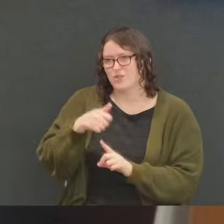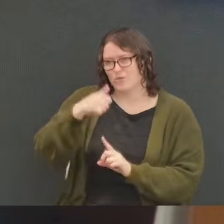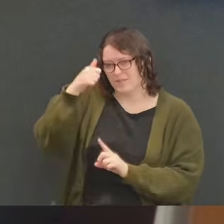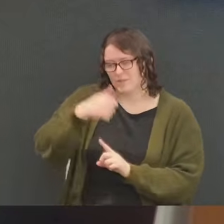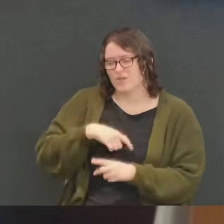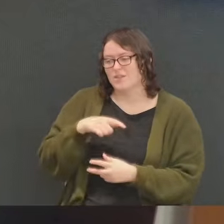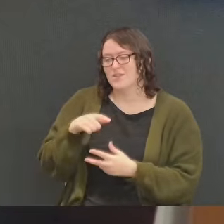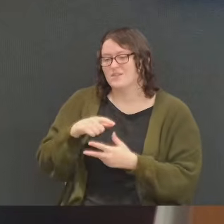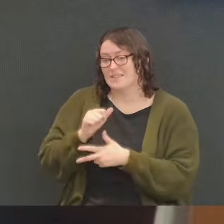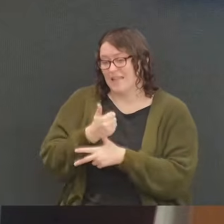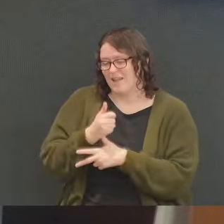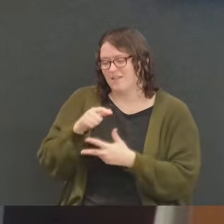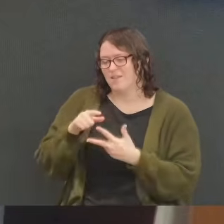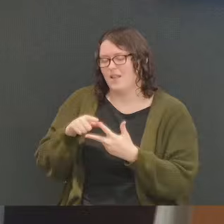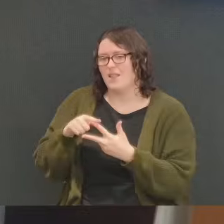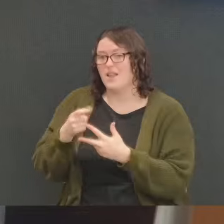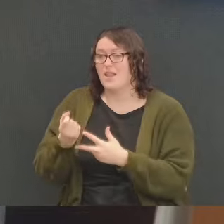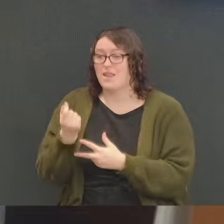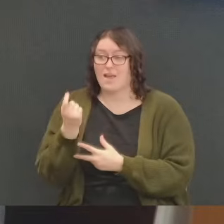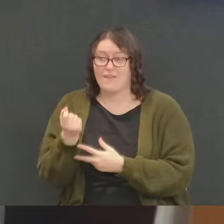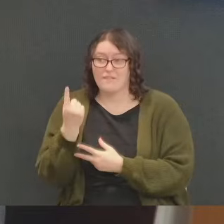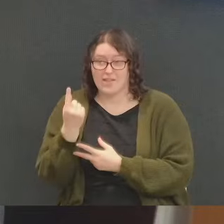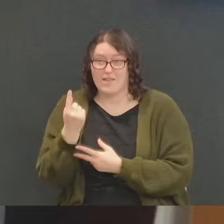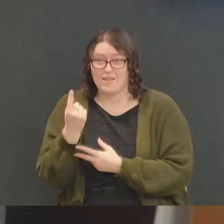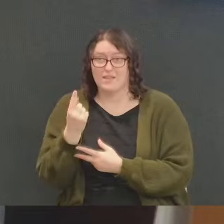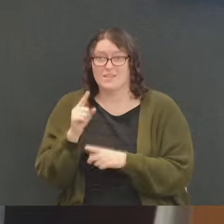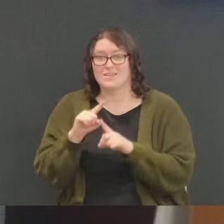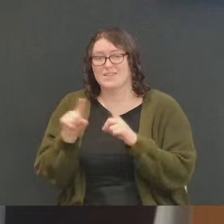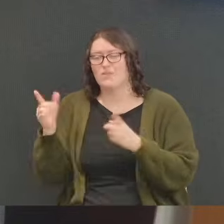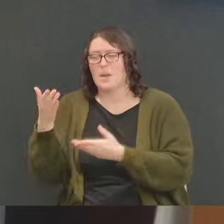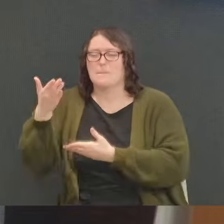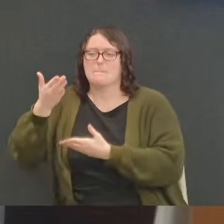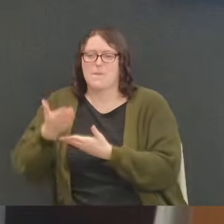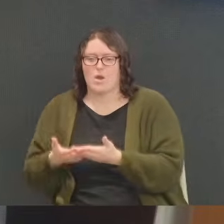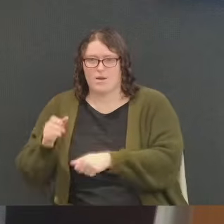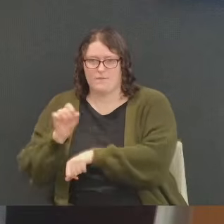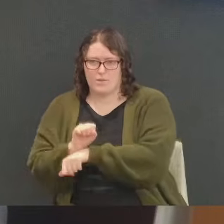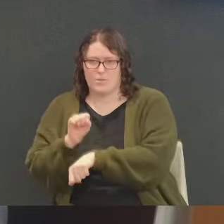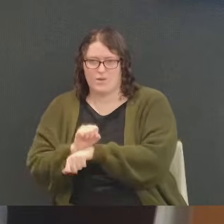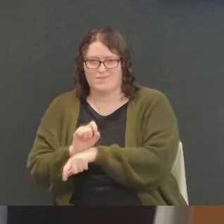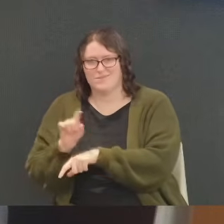11, Phil, this is a different portion of the work. It's a different trade contract. Can you